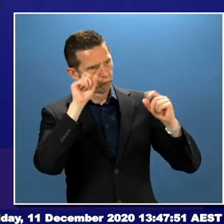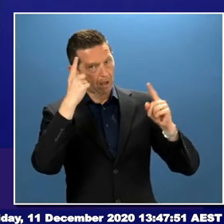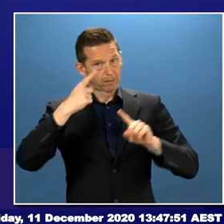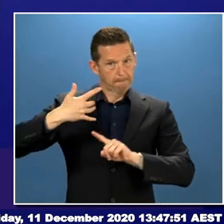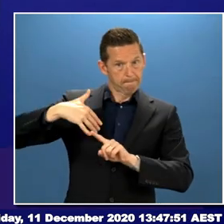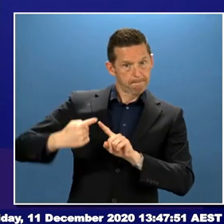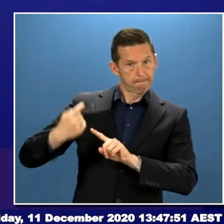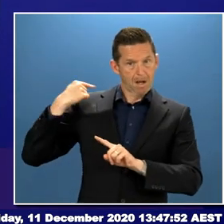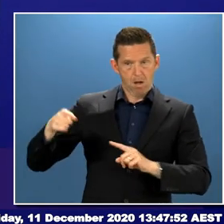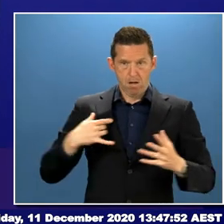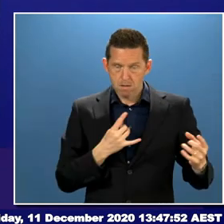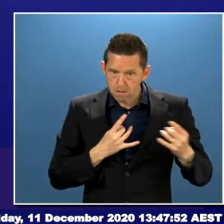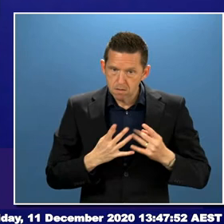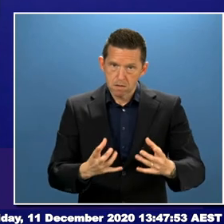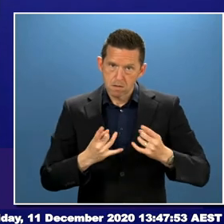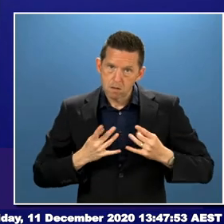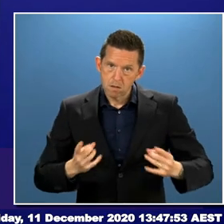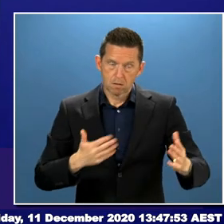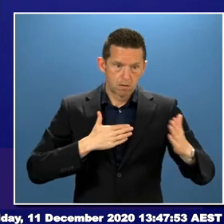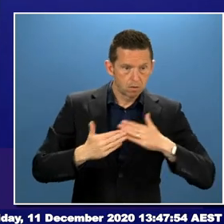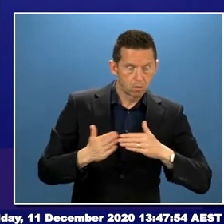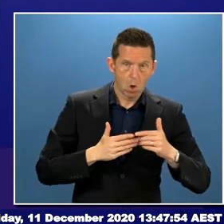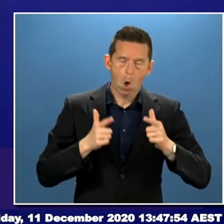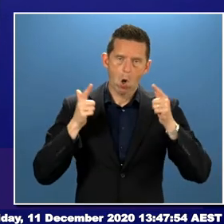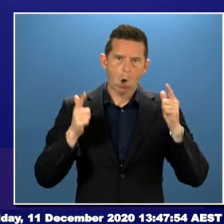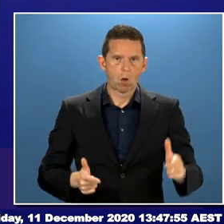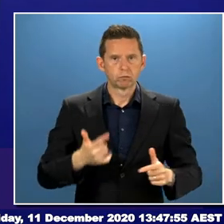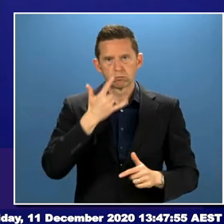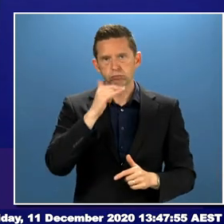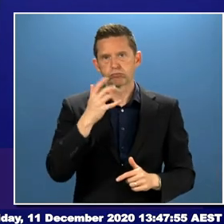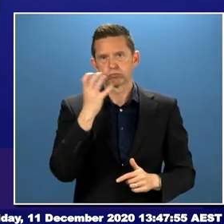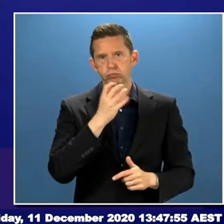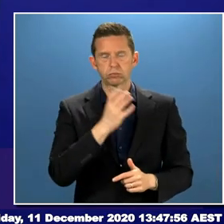skill and effort goes into preparing and conducting a hearing such as this, and